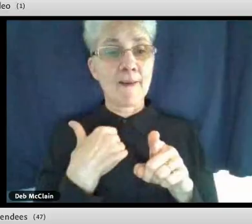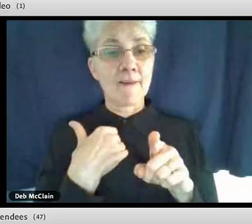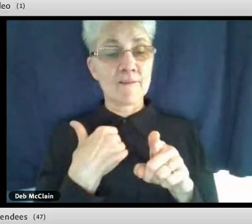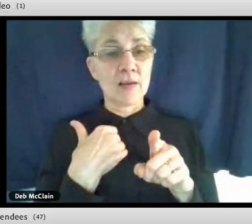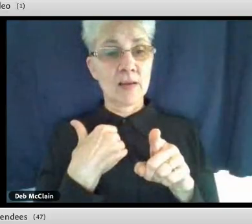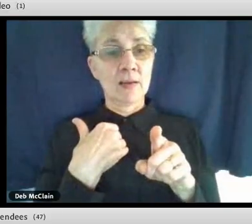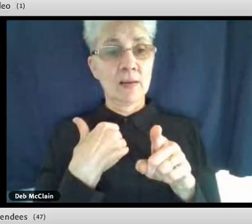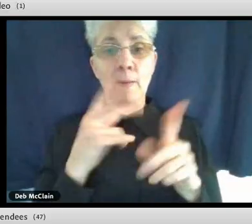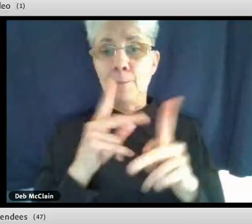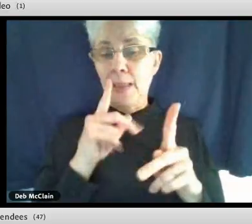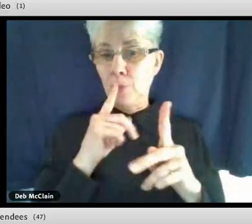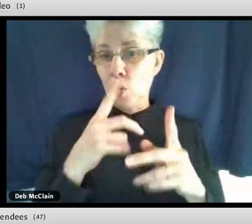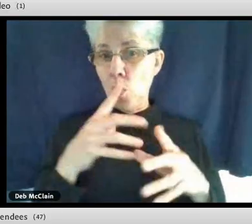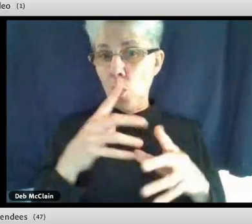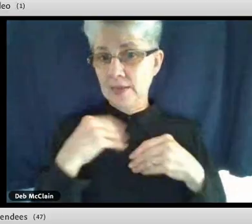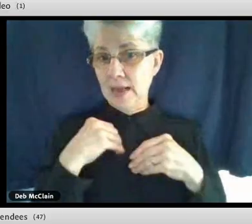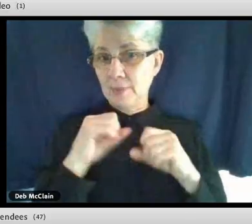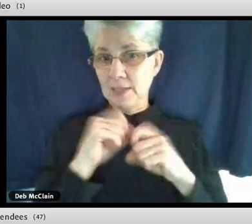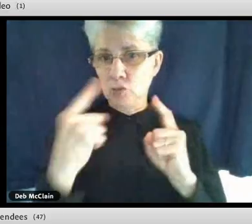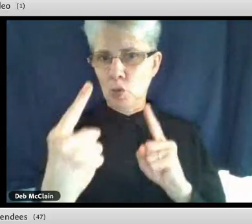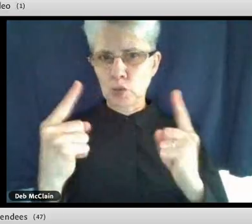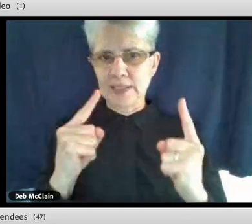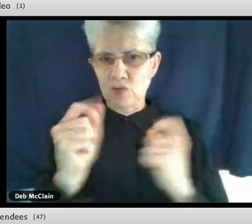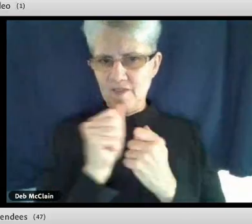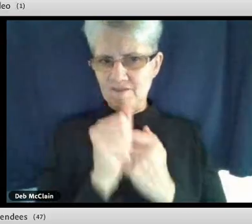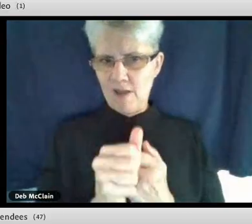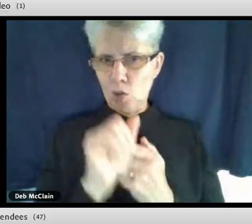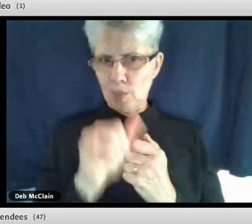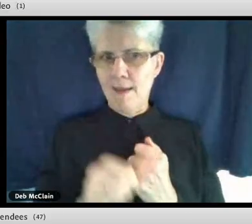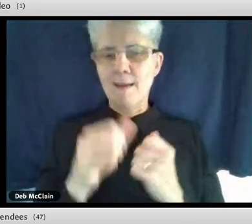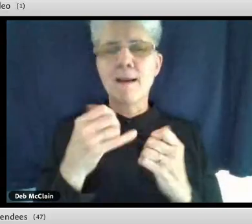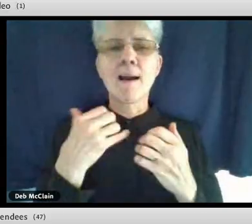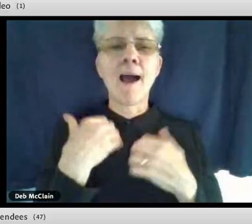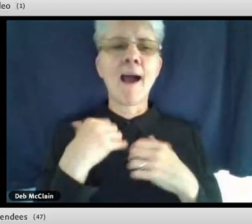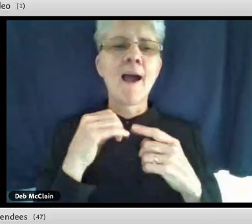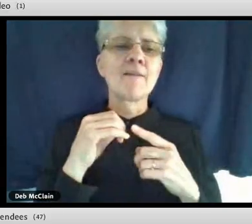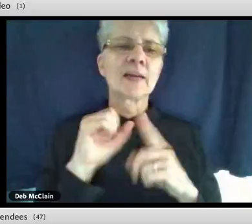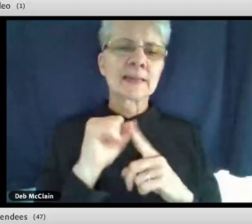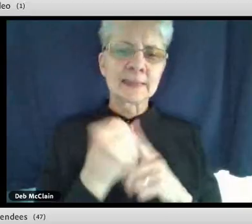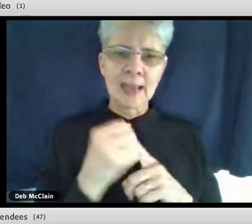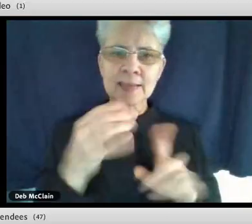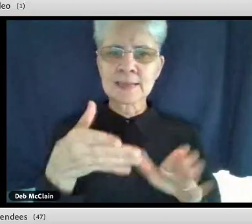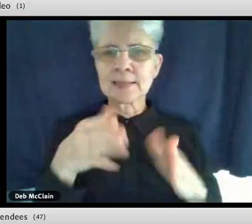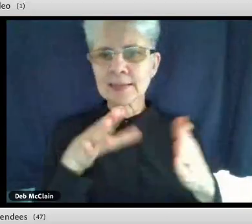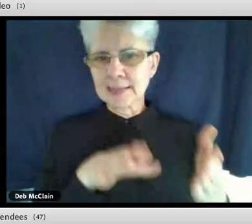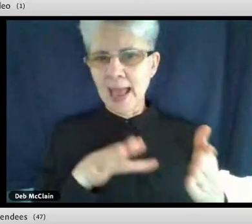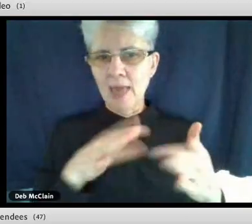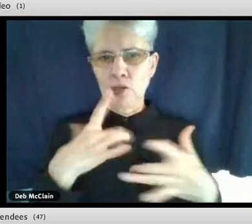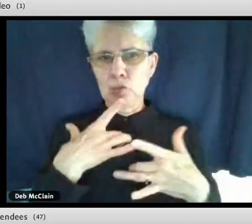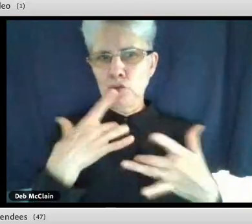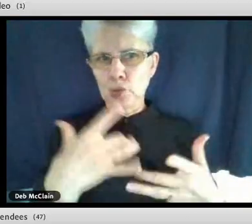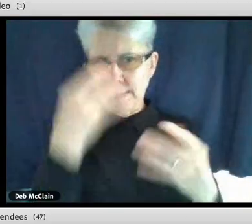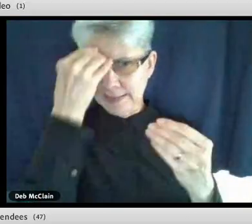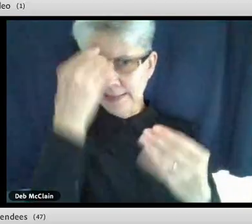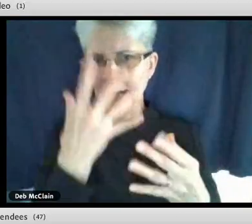people who have adopted social-distancing measures. They have cases and deaths trend data that you can look at,